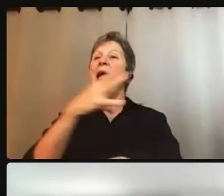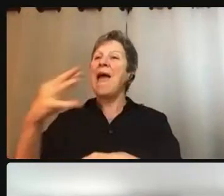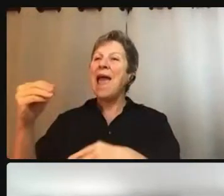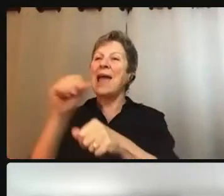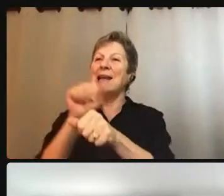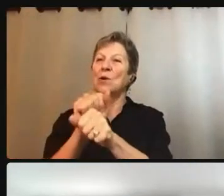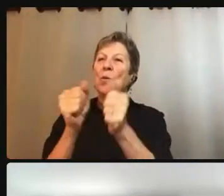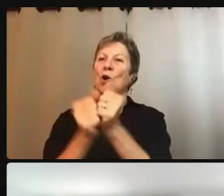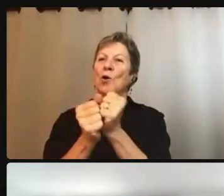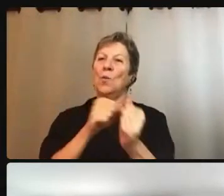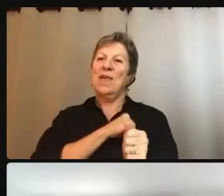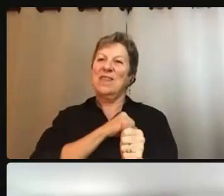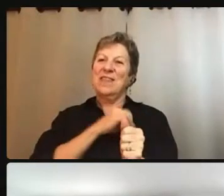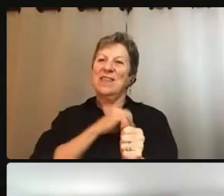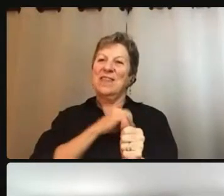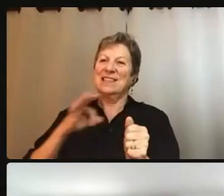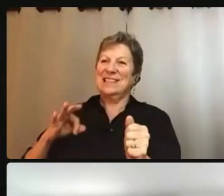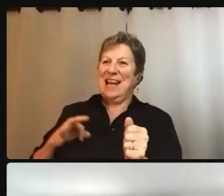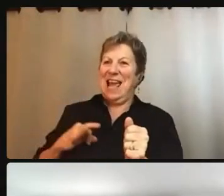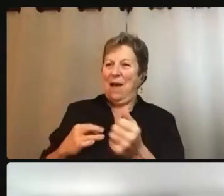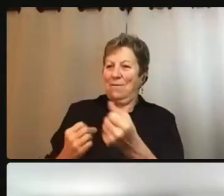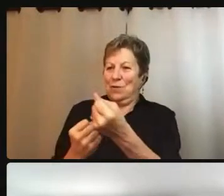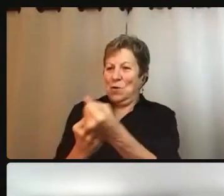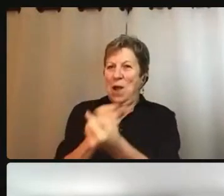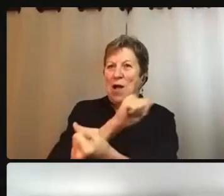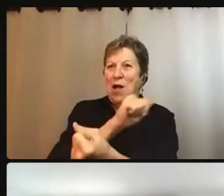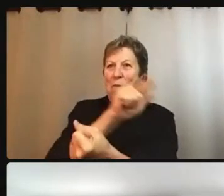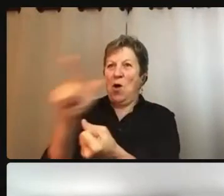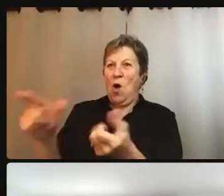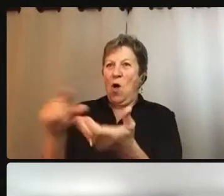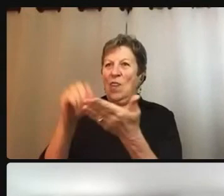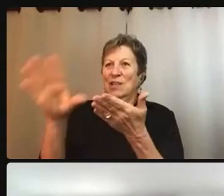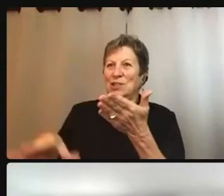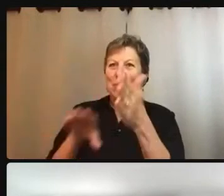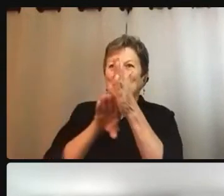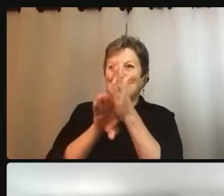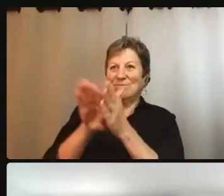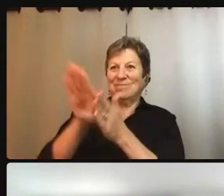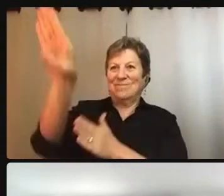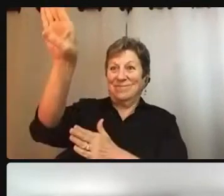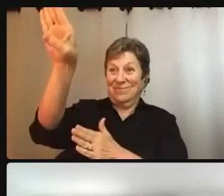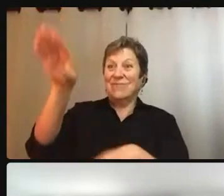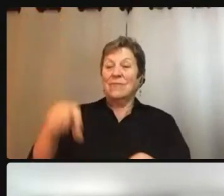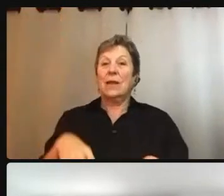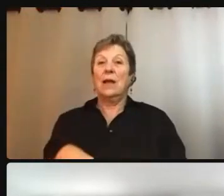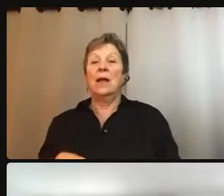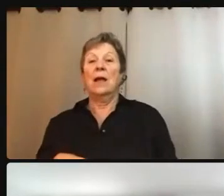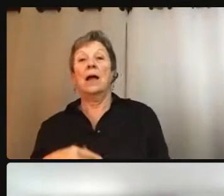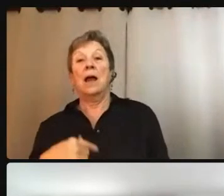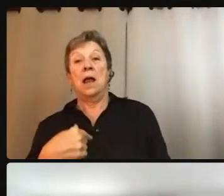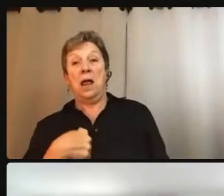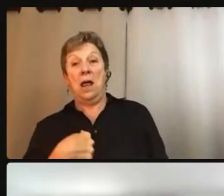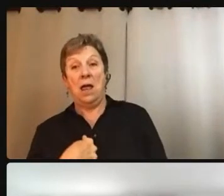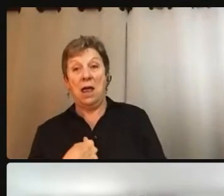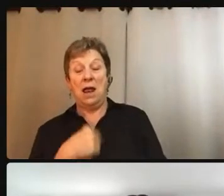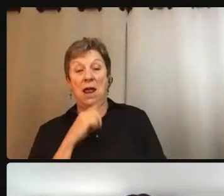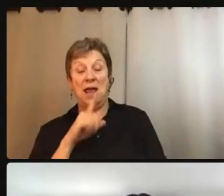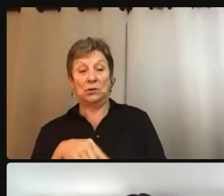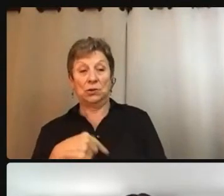AS WELL AS WORK WITH OUR EDUCATORS AND STAFF TO HELP ALL